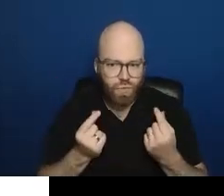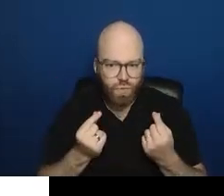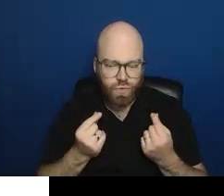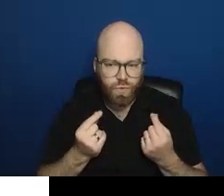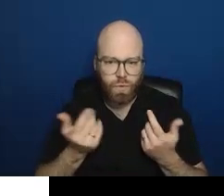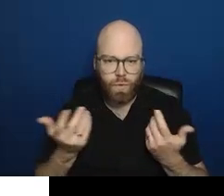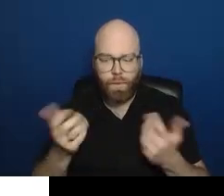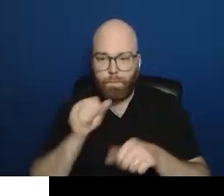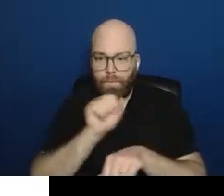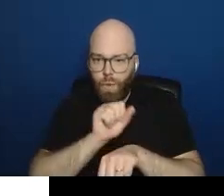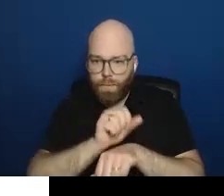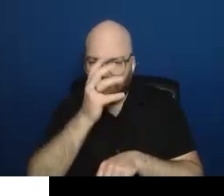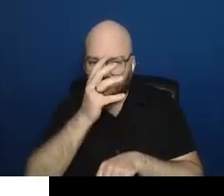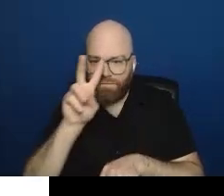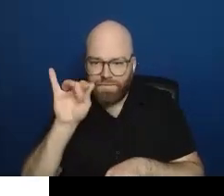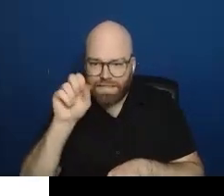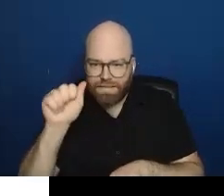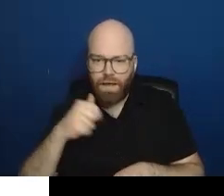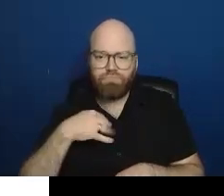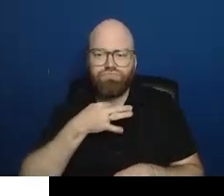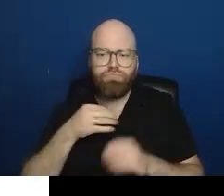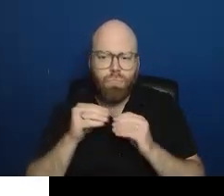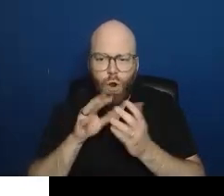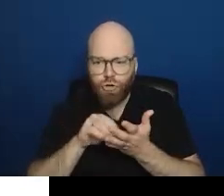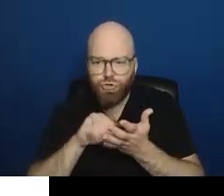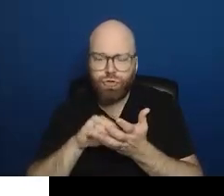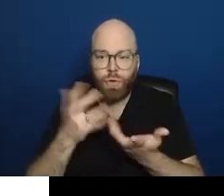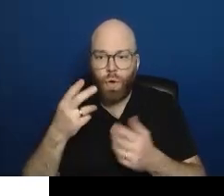or learning more about humanitarian visas or just immigration in general.